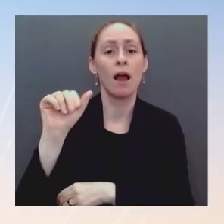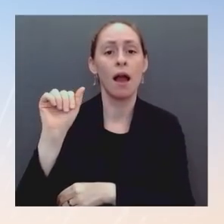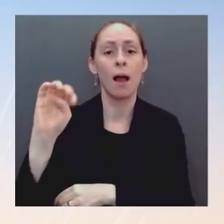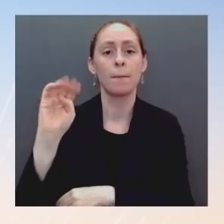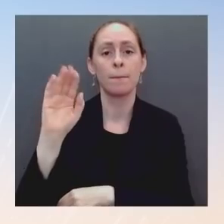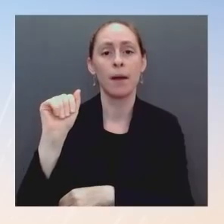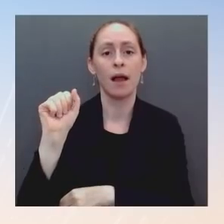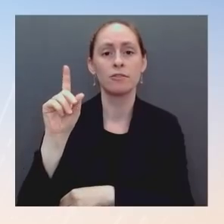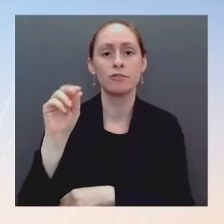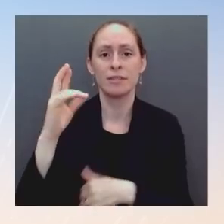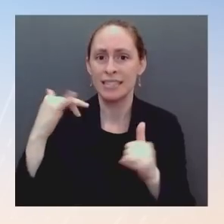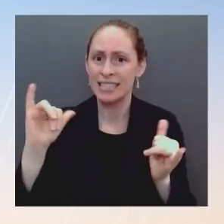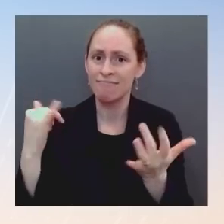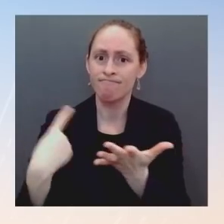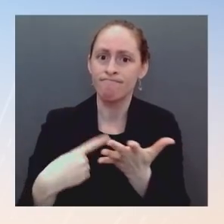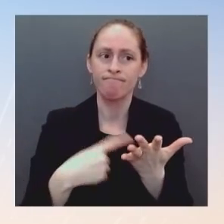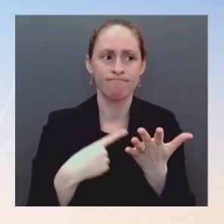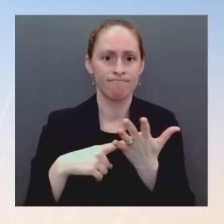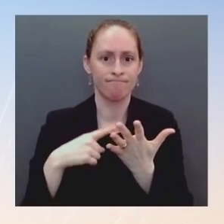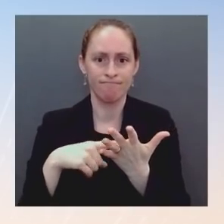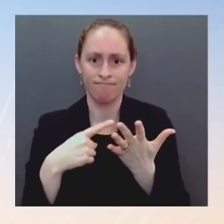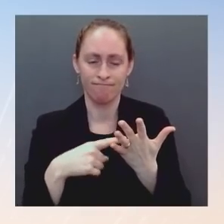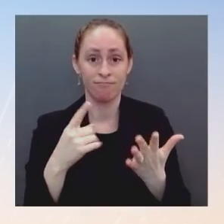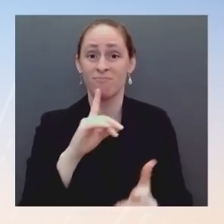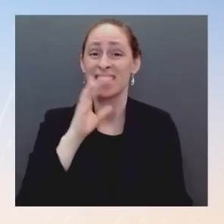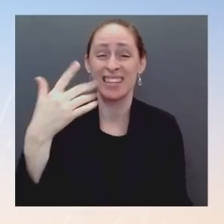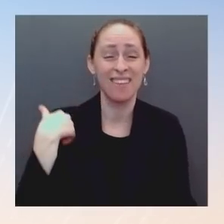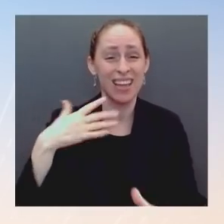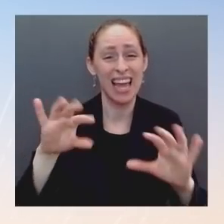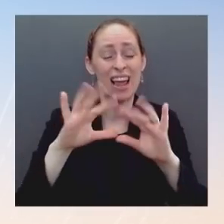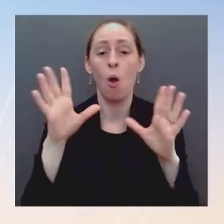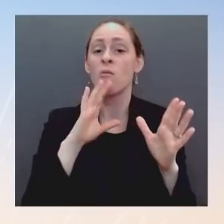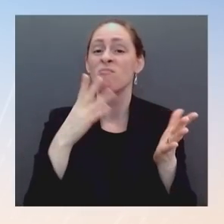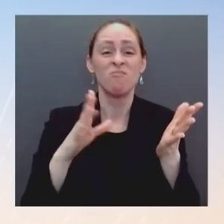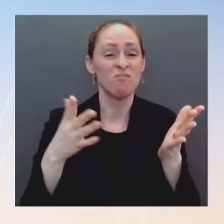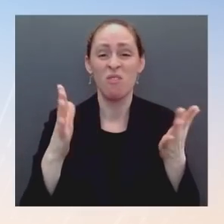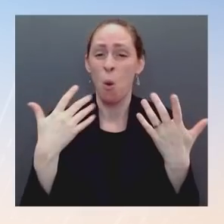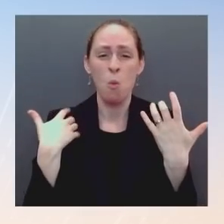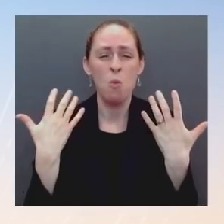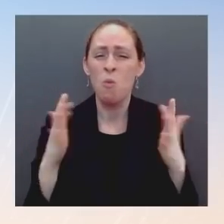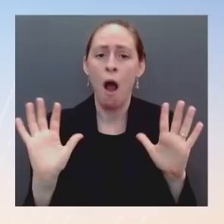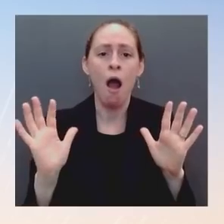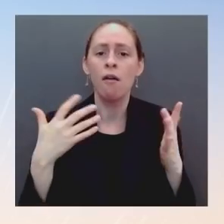We'd prefer there to be de-escalatory actions by the Russians. The Press: And China?